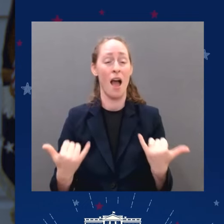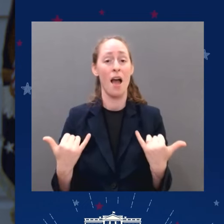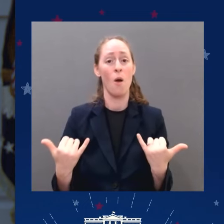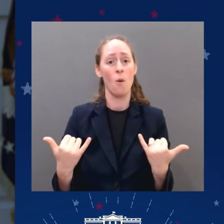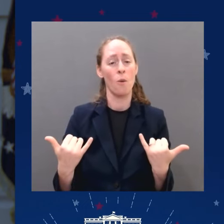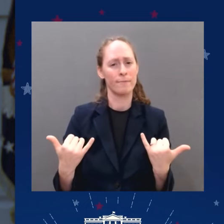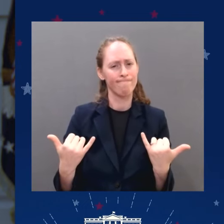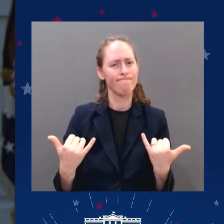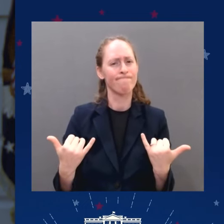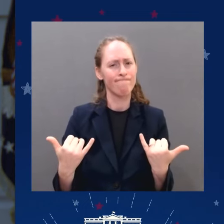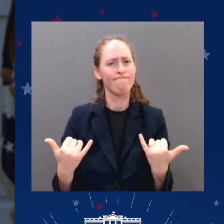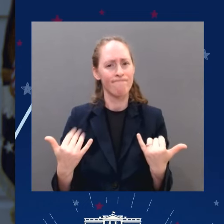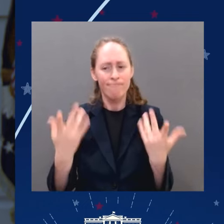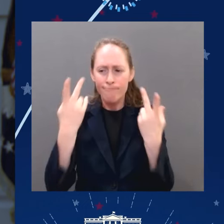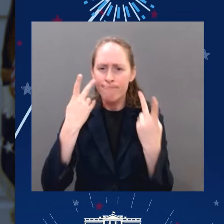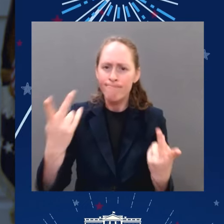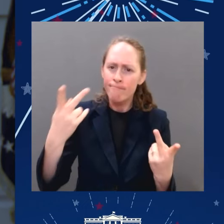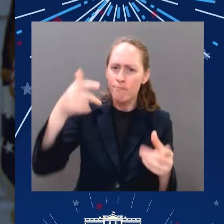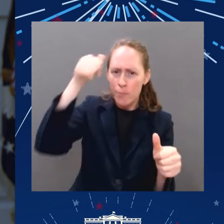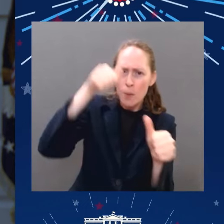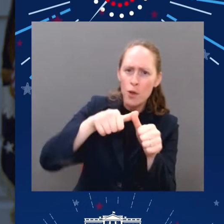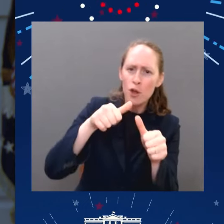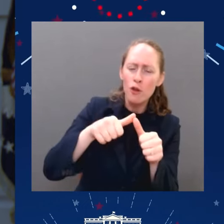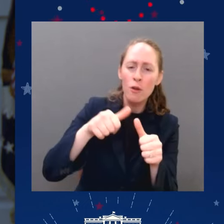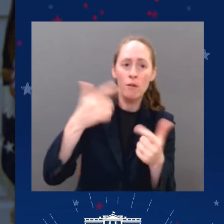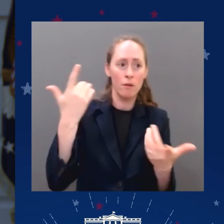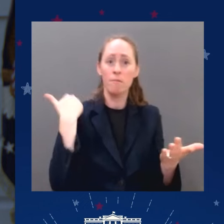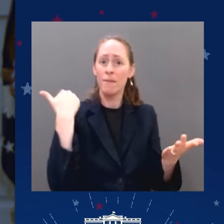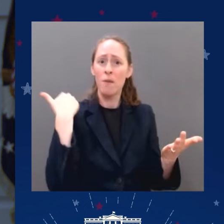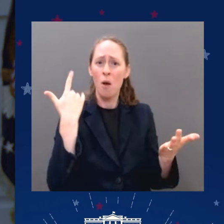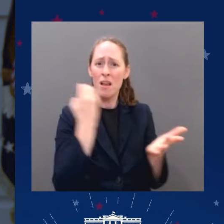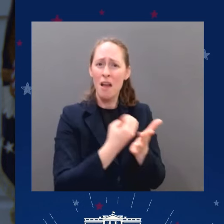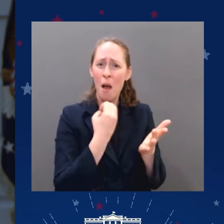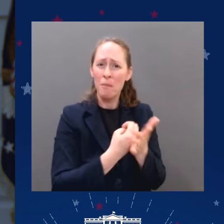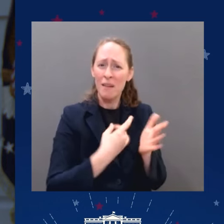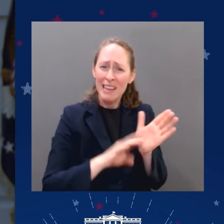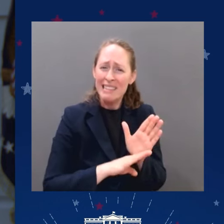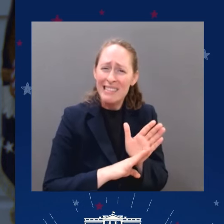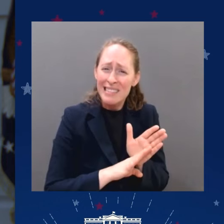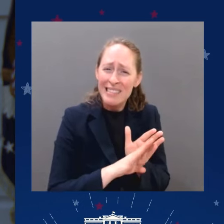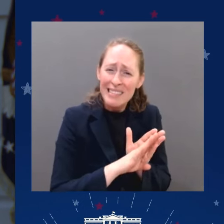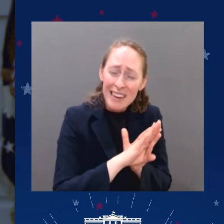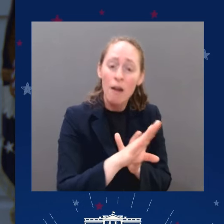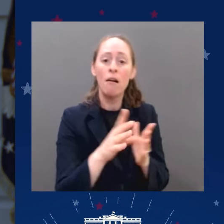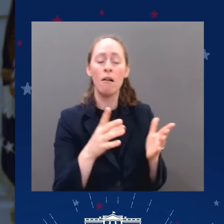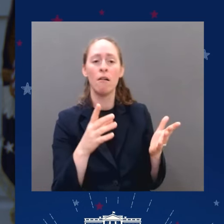In recent days, there's been reason to think that this country is moving backward, that freedom is being reduced,